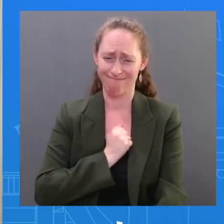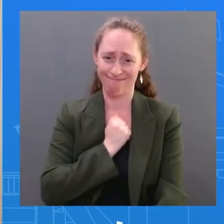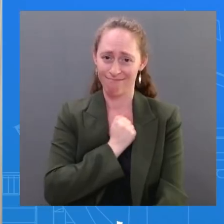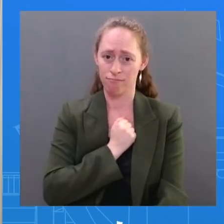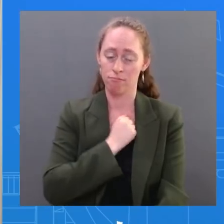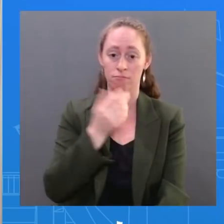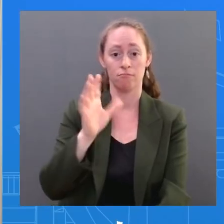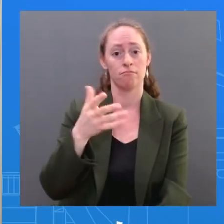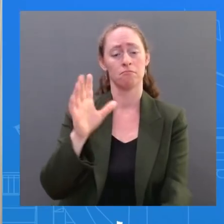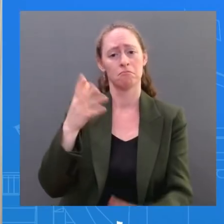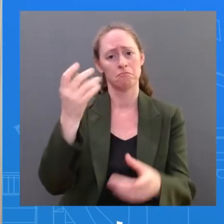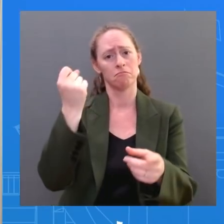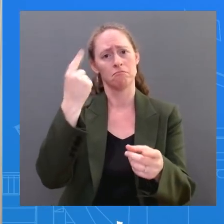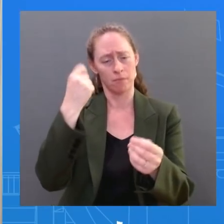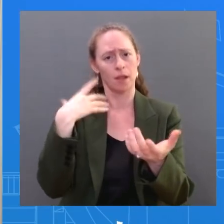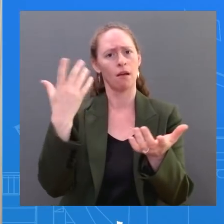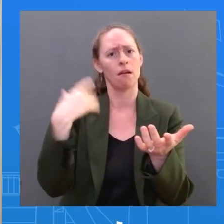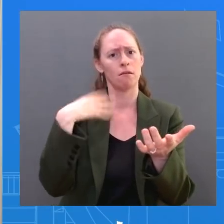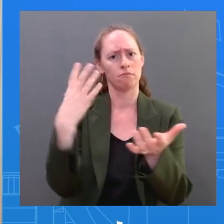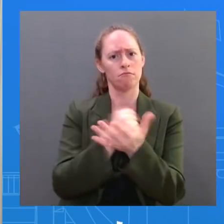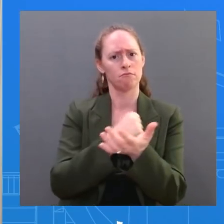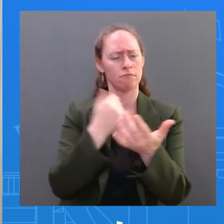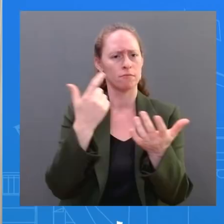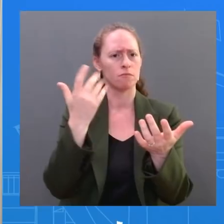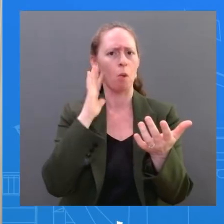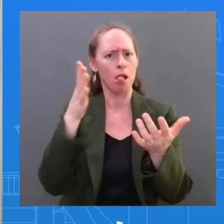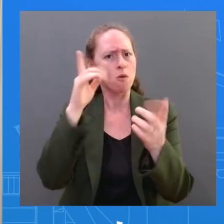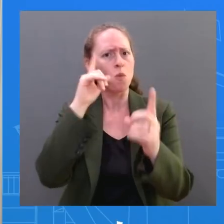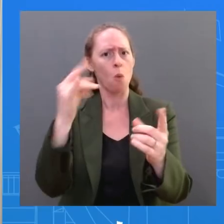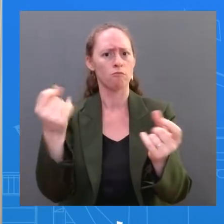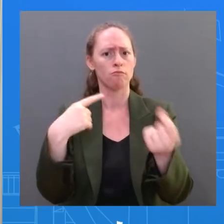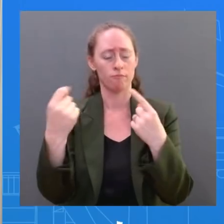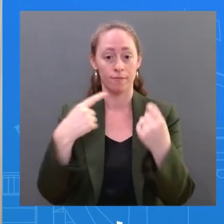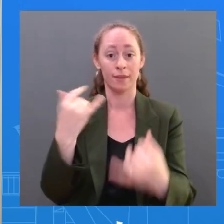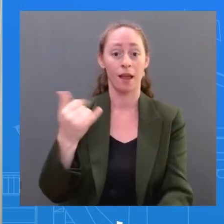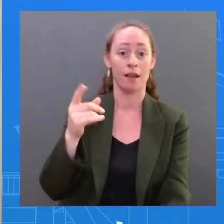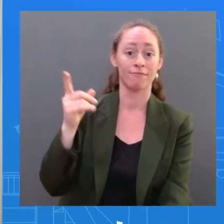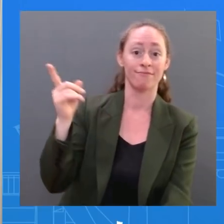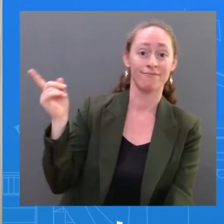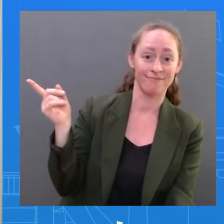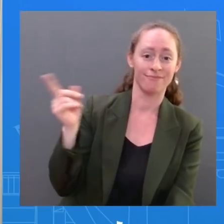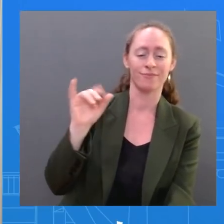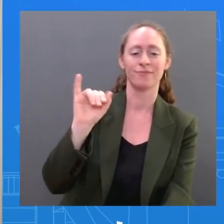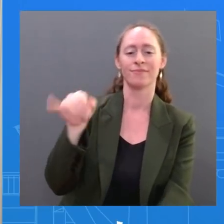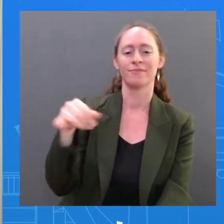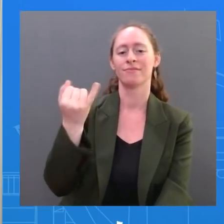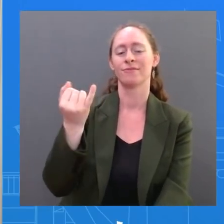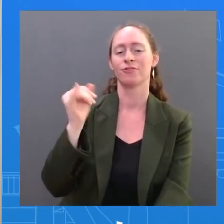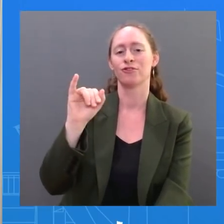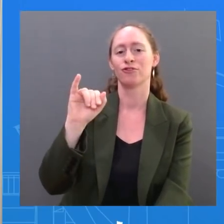So joining us today is Jen Klein, the Director of the White House Gender Policy Council,